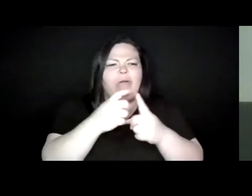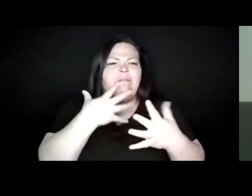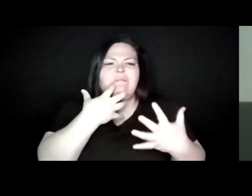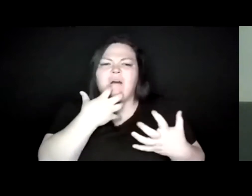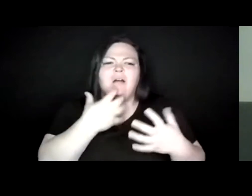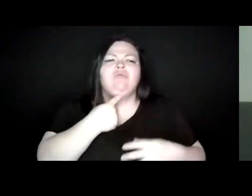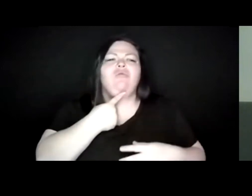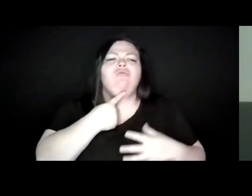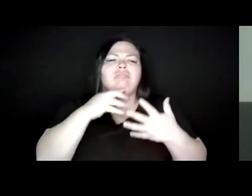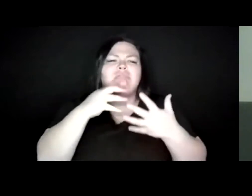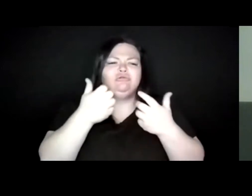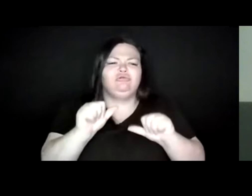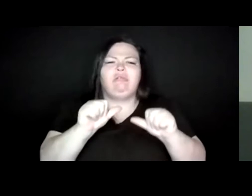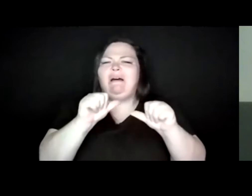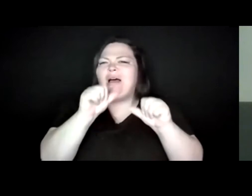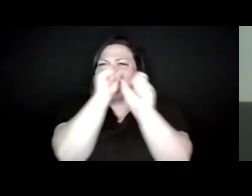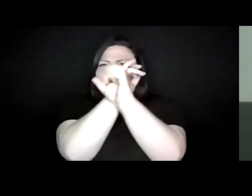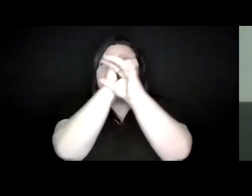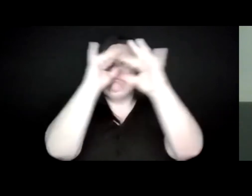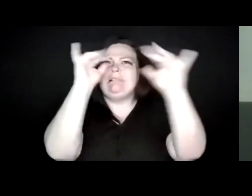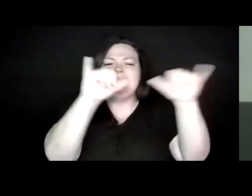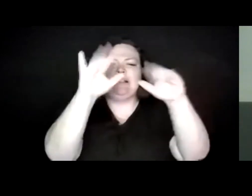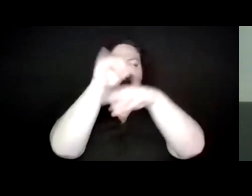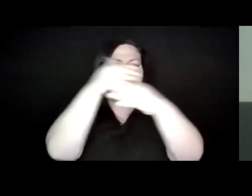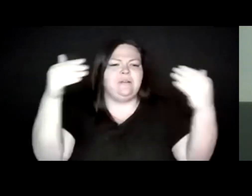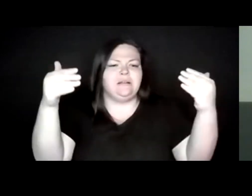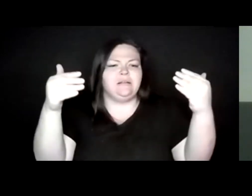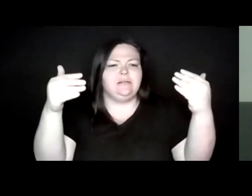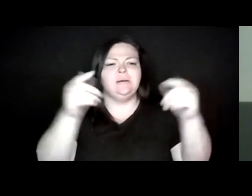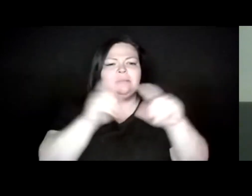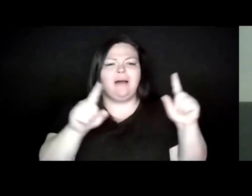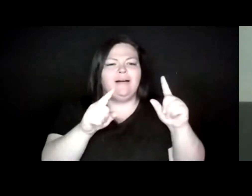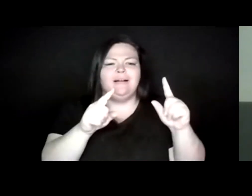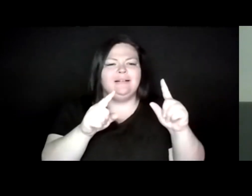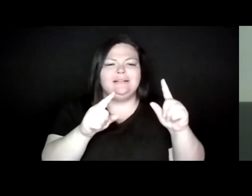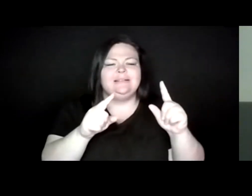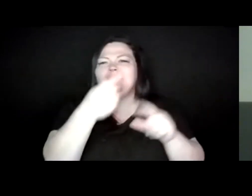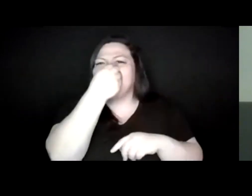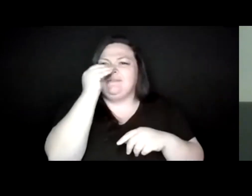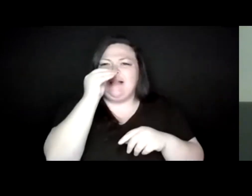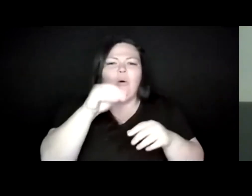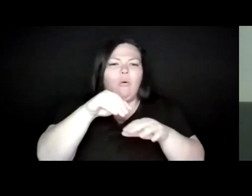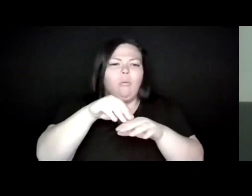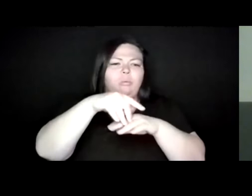origami in the image of heaven:// seeds cannot wring out flowers/ with no tear to grow through.//